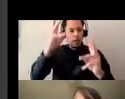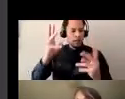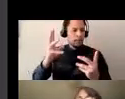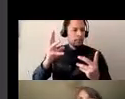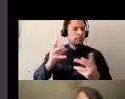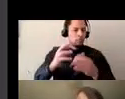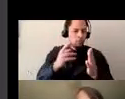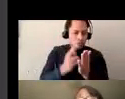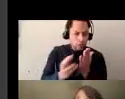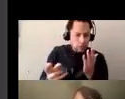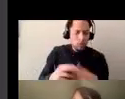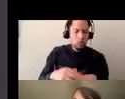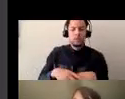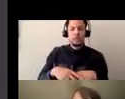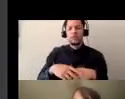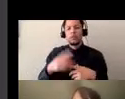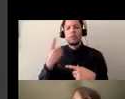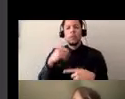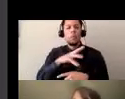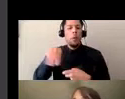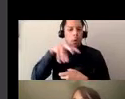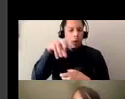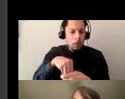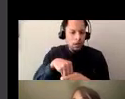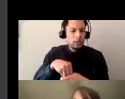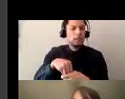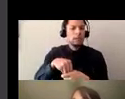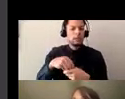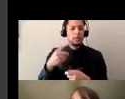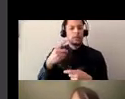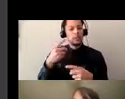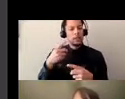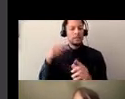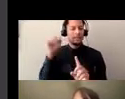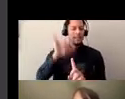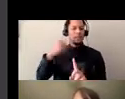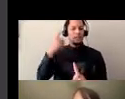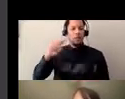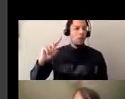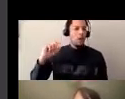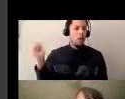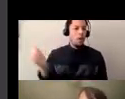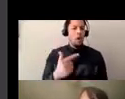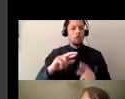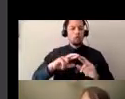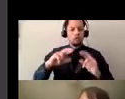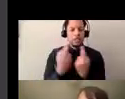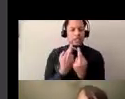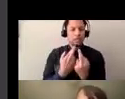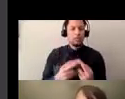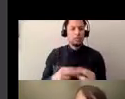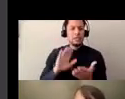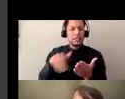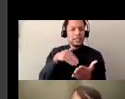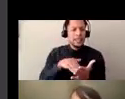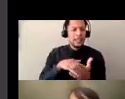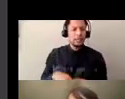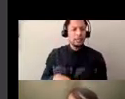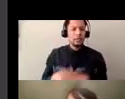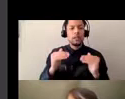This is for all regional center. And then we have one coming from the disability action center.